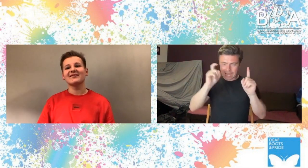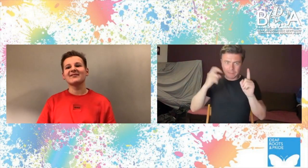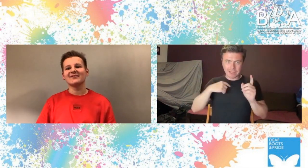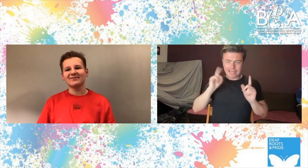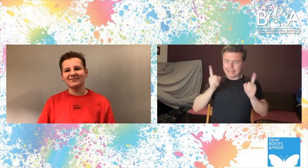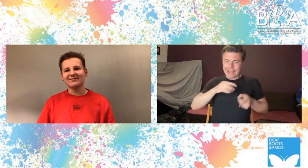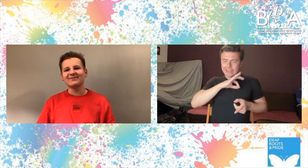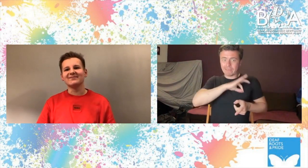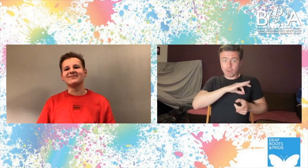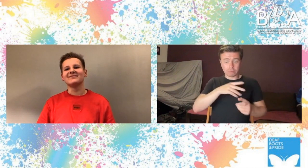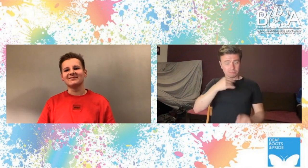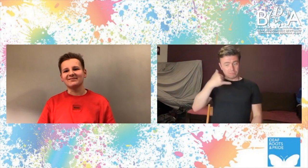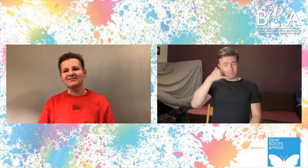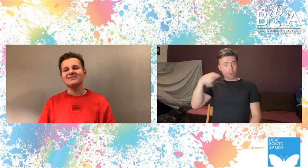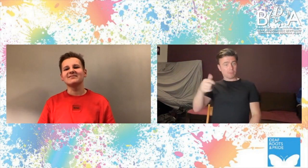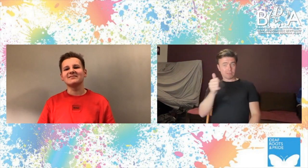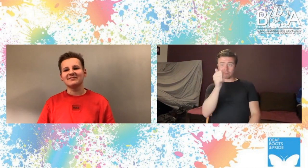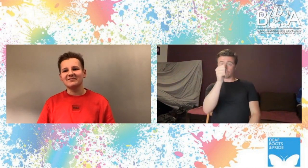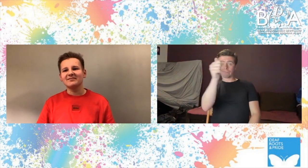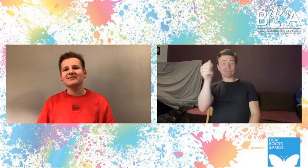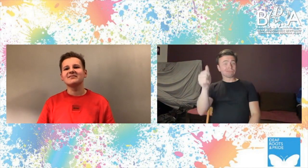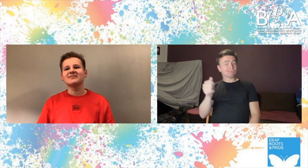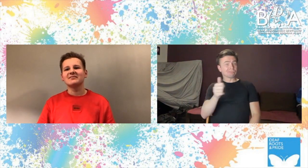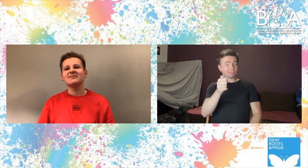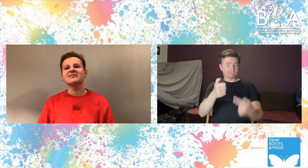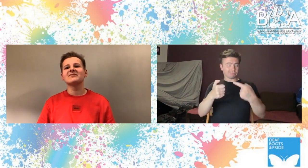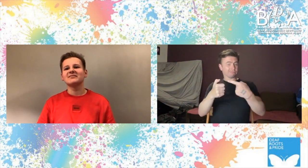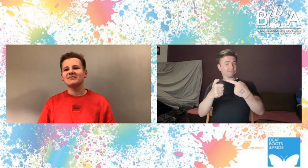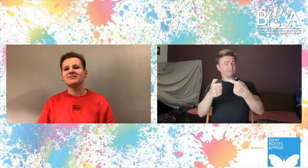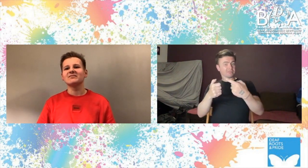professional cameras necessarily but you have one on your phone